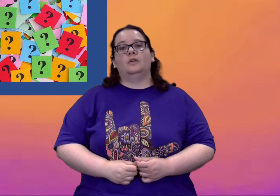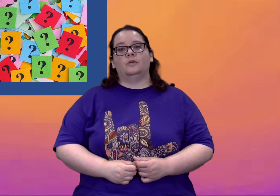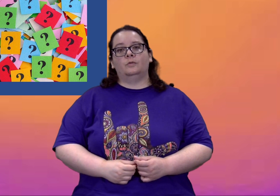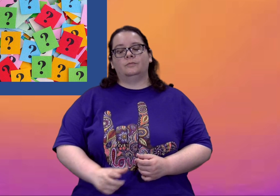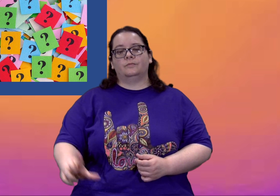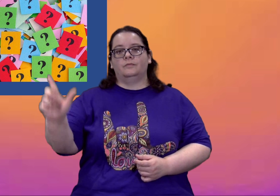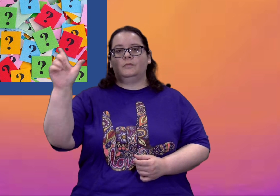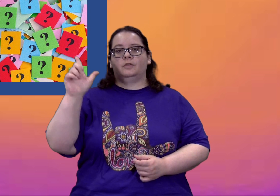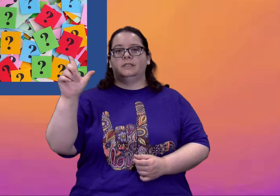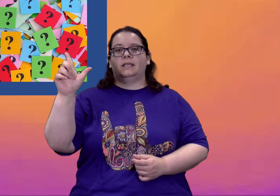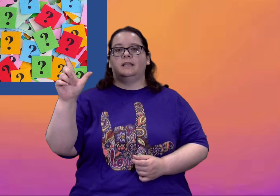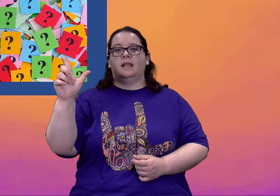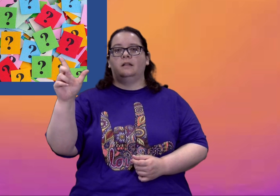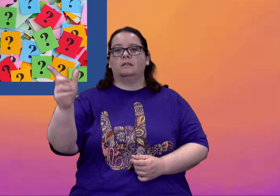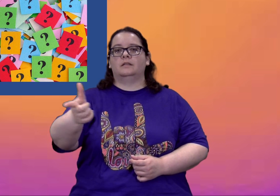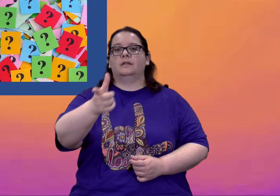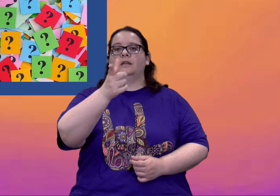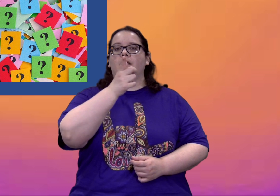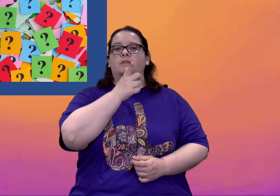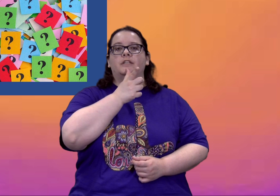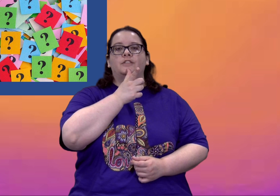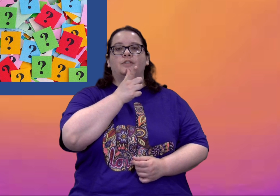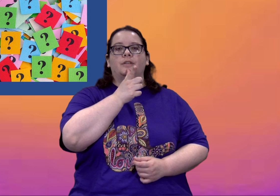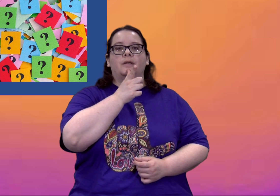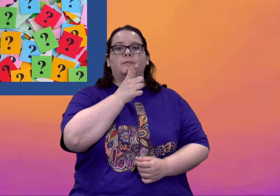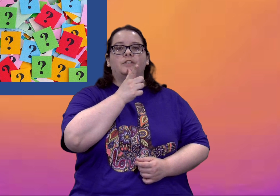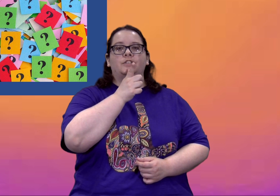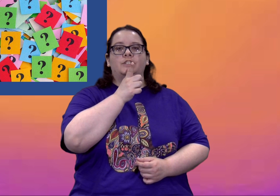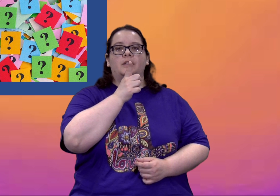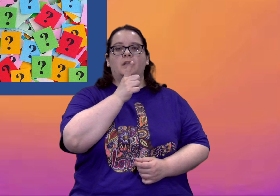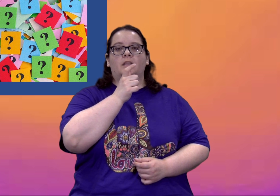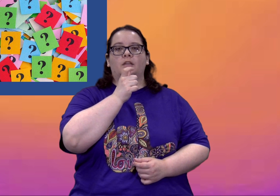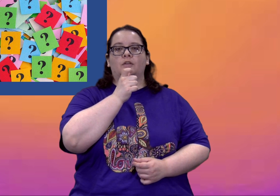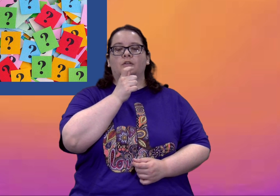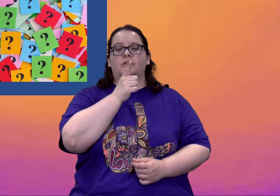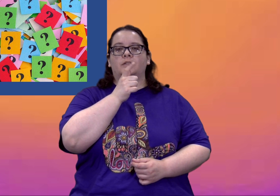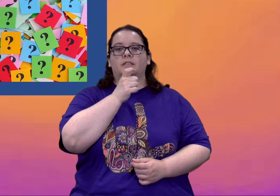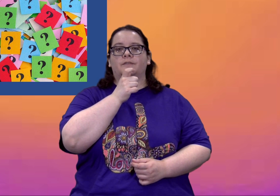Who, you're going to take an L, you touch your thumb to your chin and then curl your index